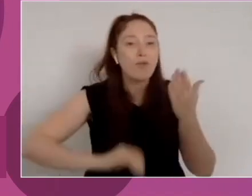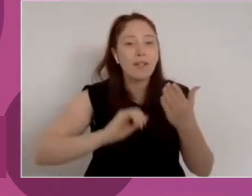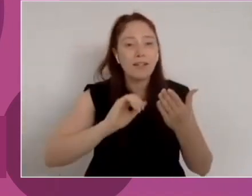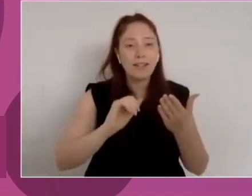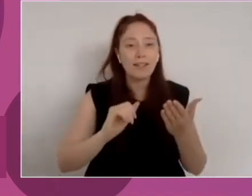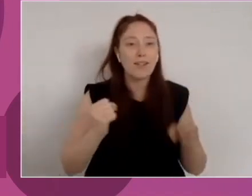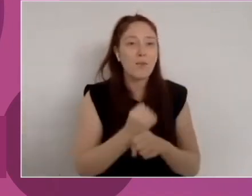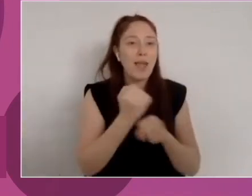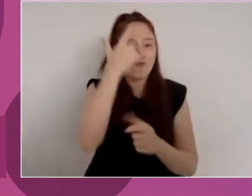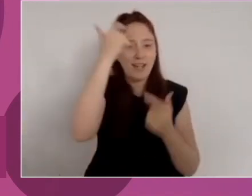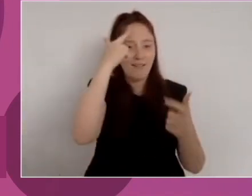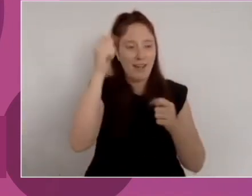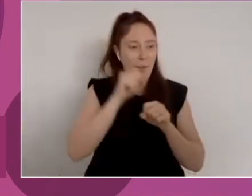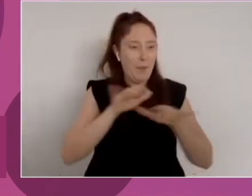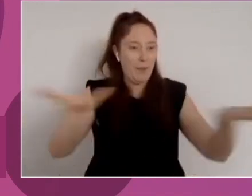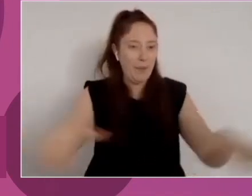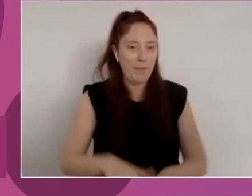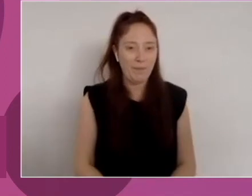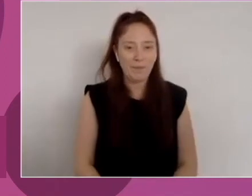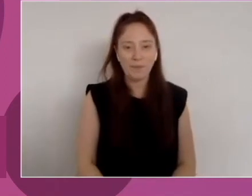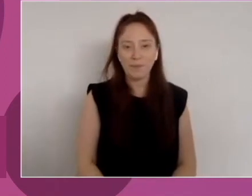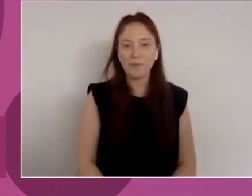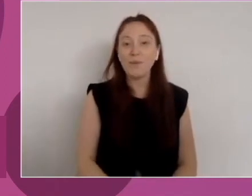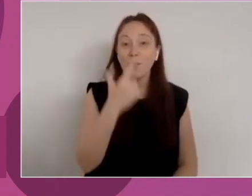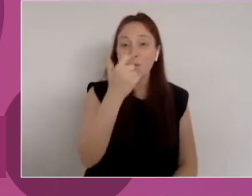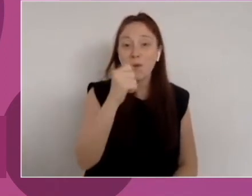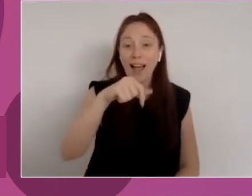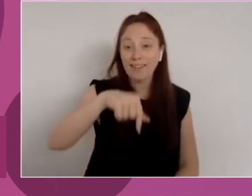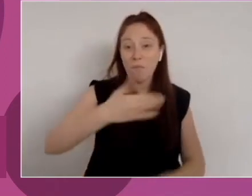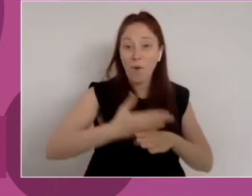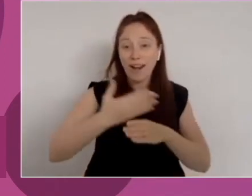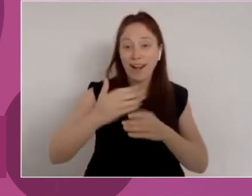So I wish you a very great time working this through and I thank you again for the opportunity.